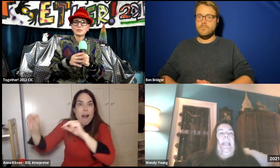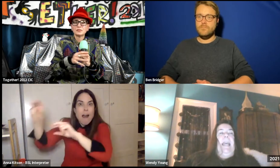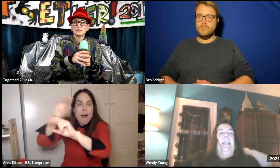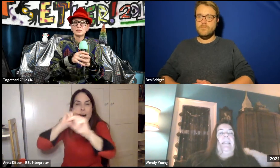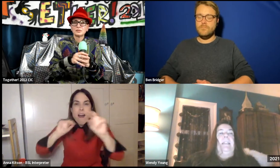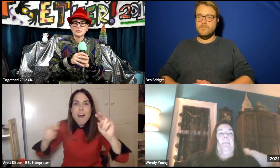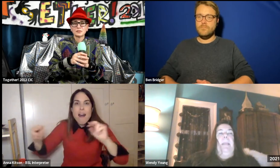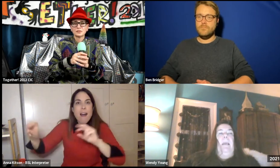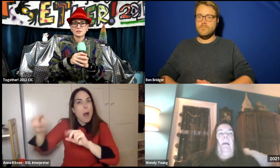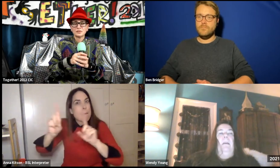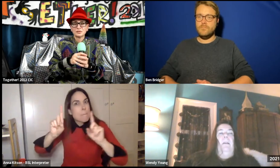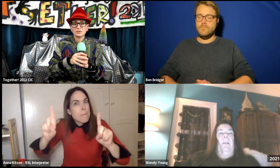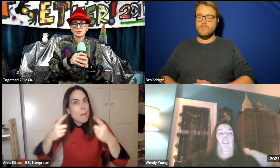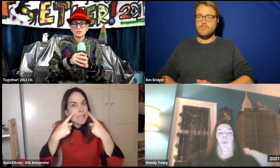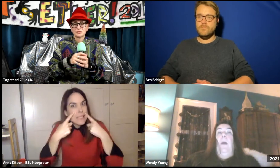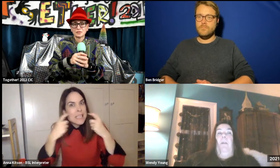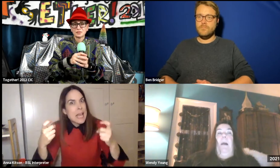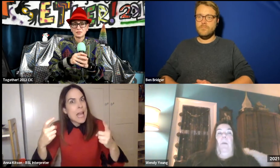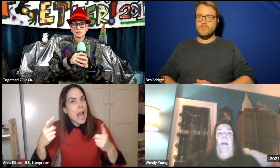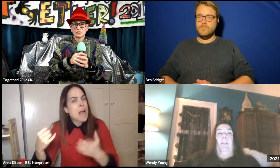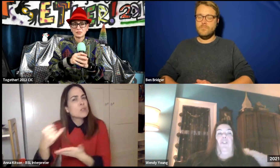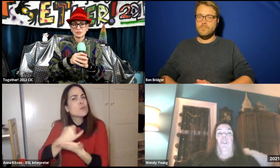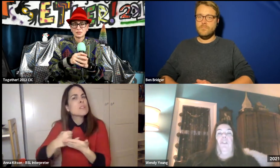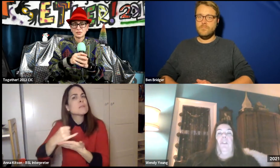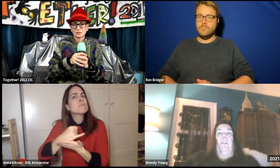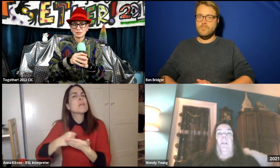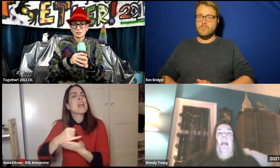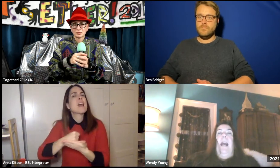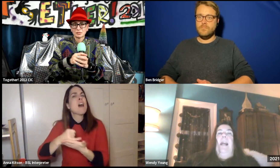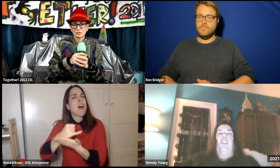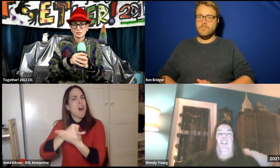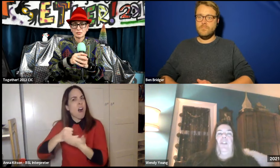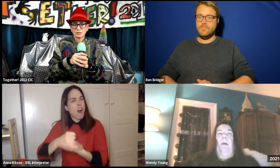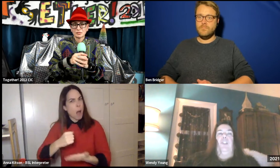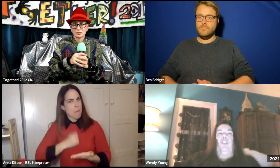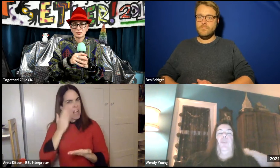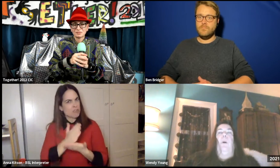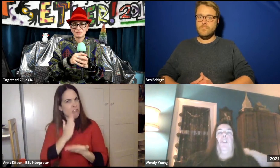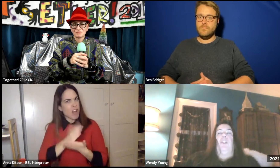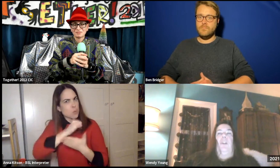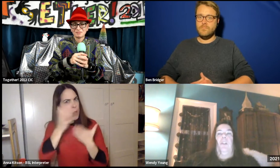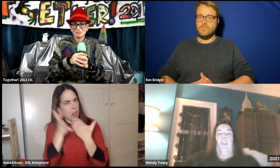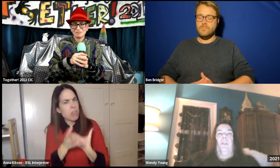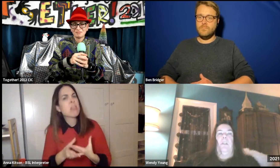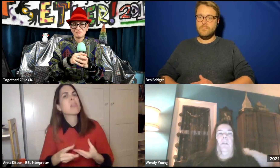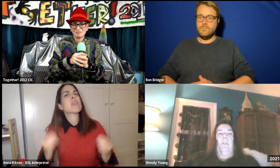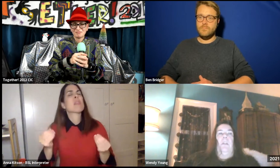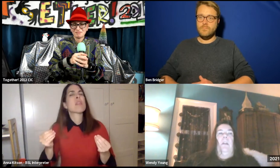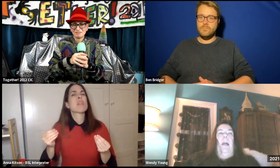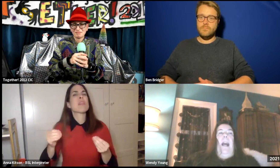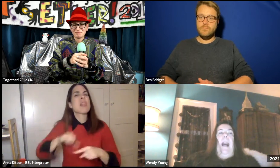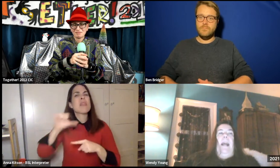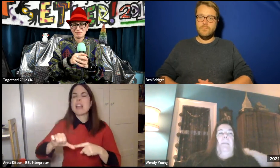care to sneer to wear out my trust, ashes to ashes you are dust. I am the